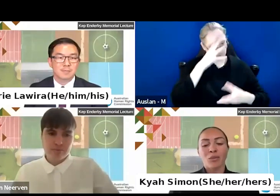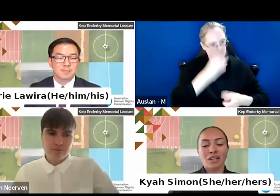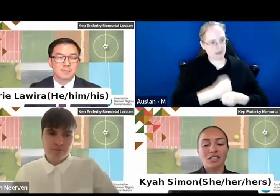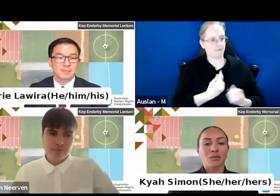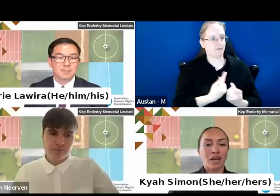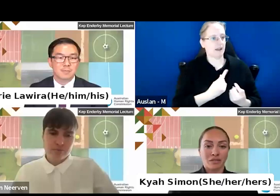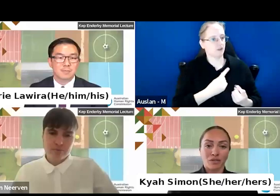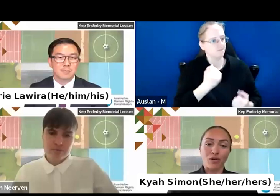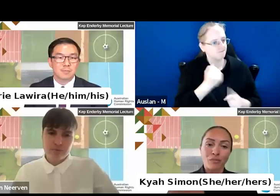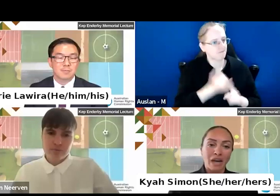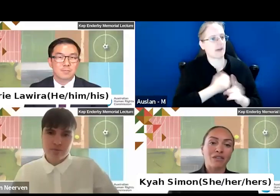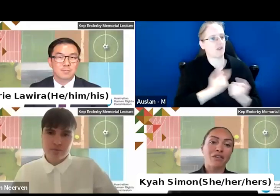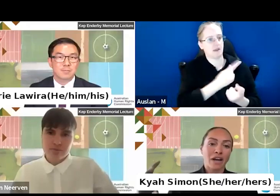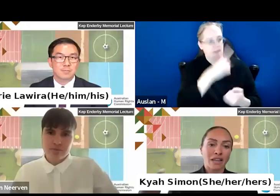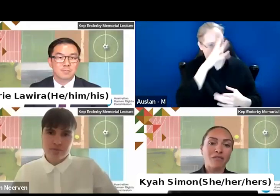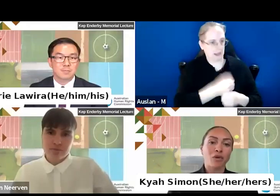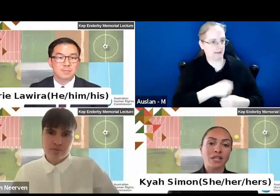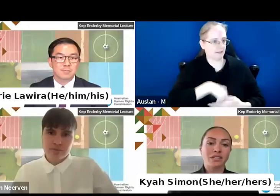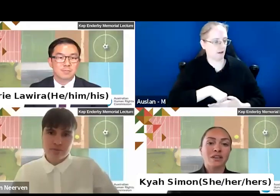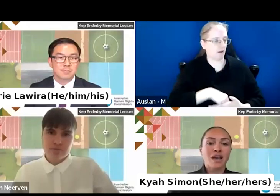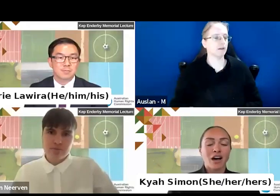And it's just a matter of magnifying that voice